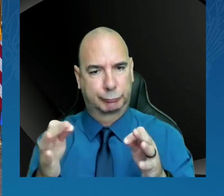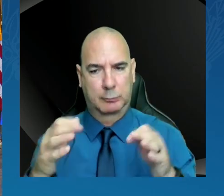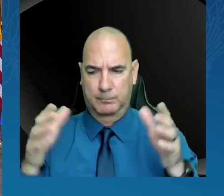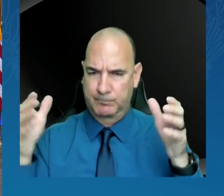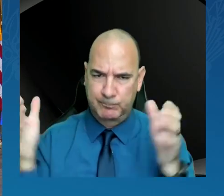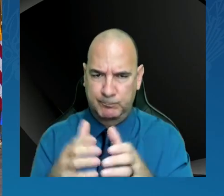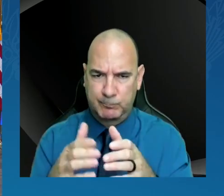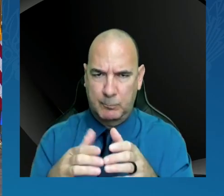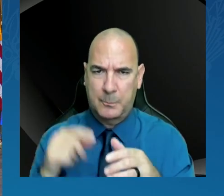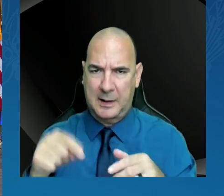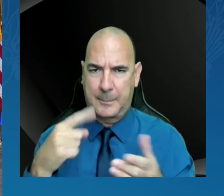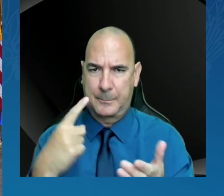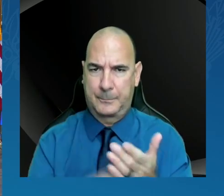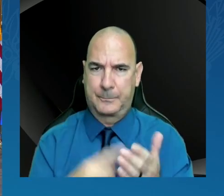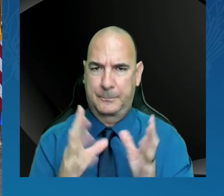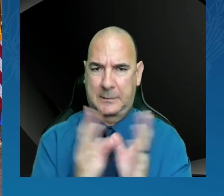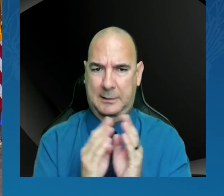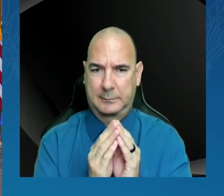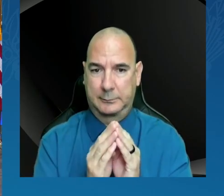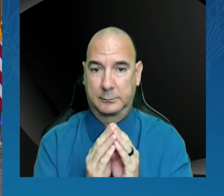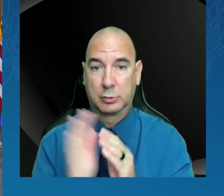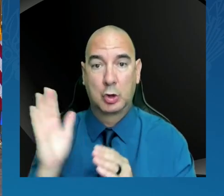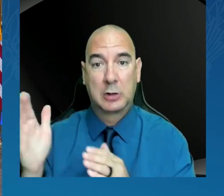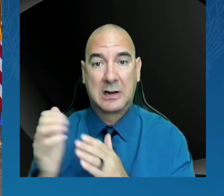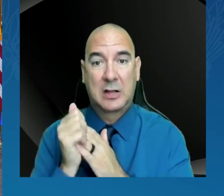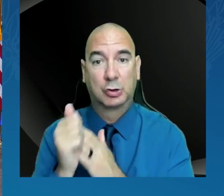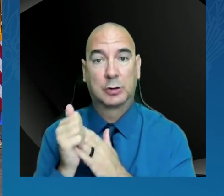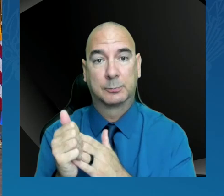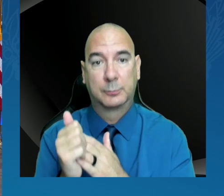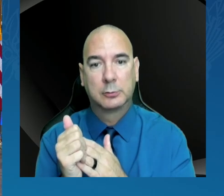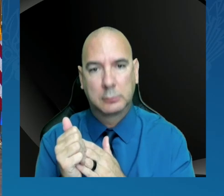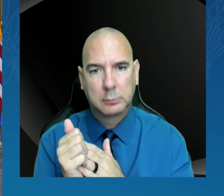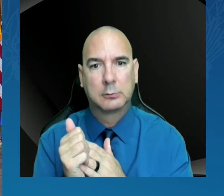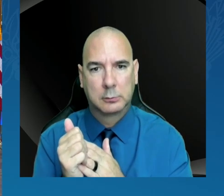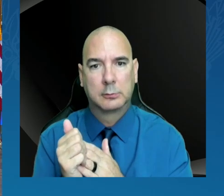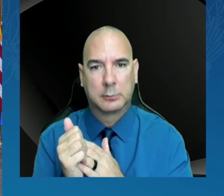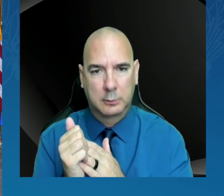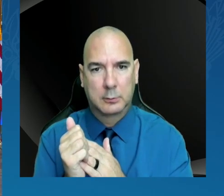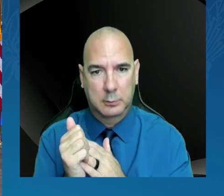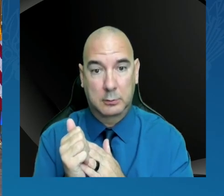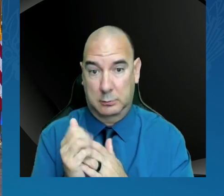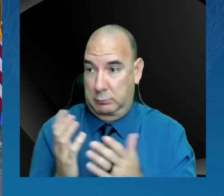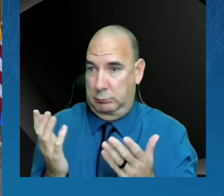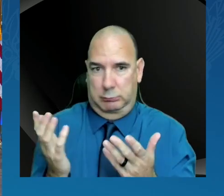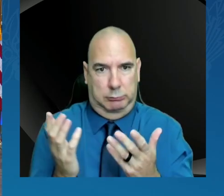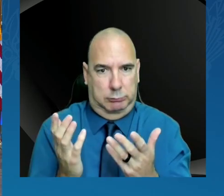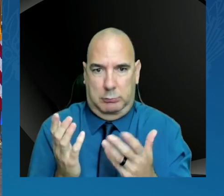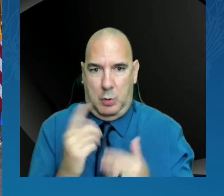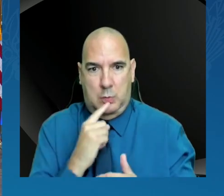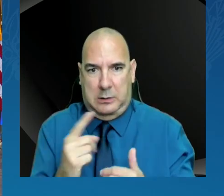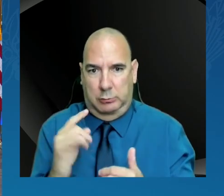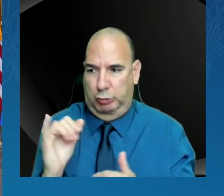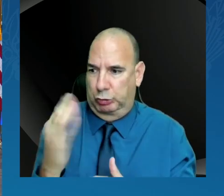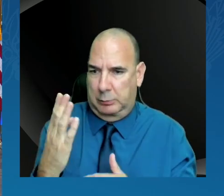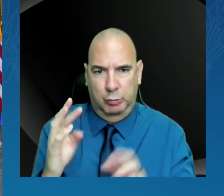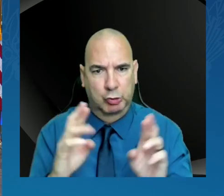her leadership on the having job readiness for the bipartisan infrastructure bill,